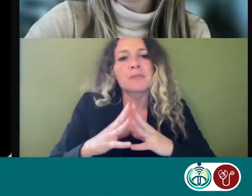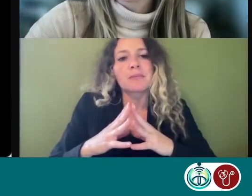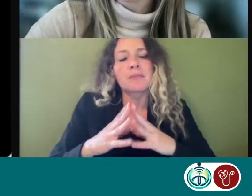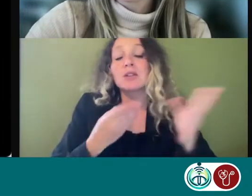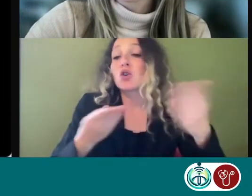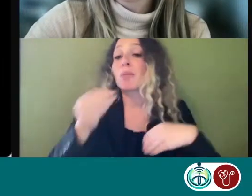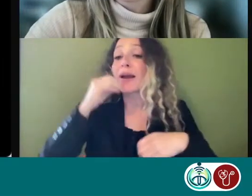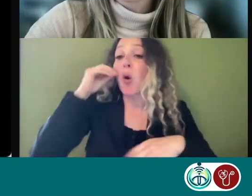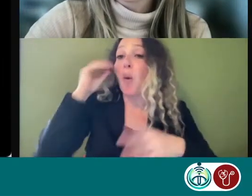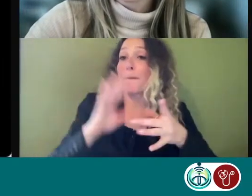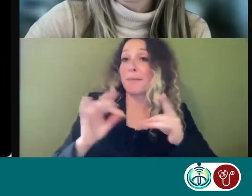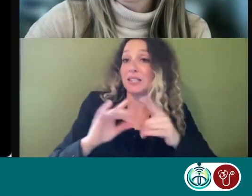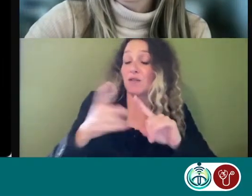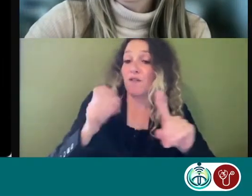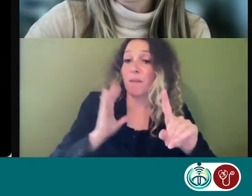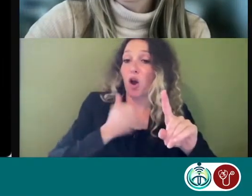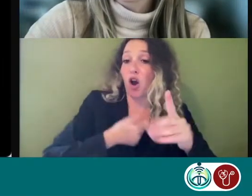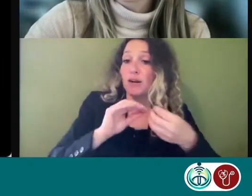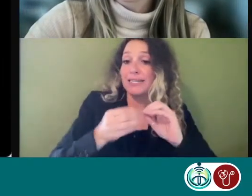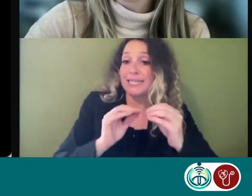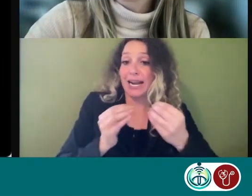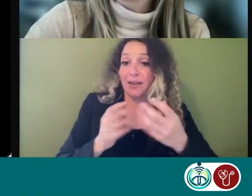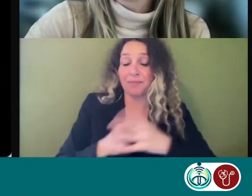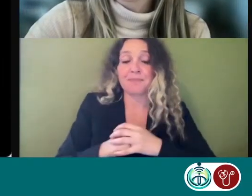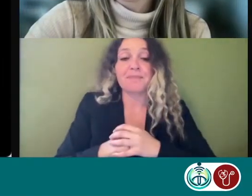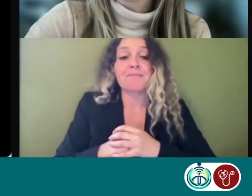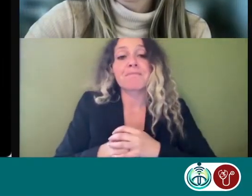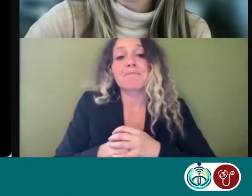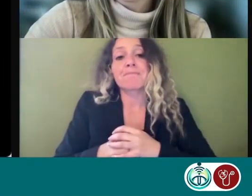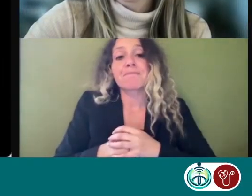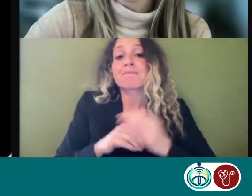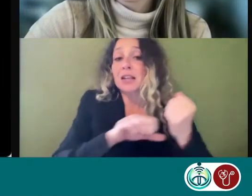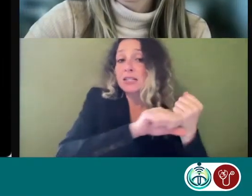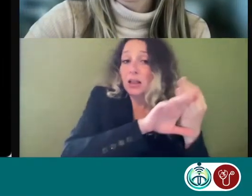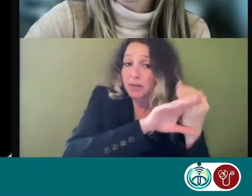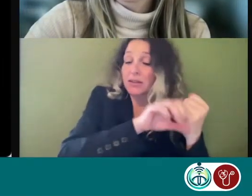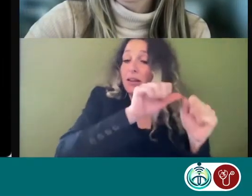from our data are that telemedicine can minimize some barriers, I think, for the autism and IDD